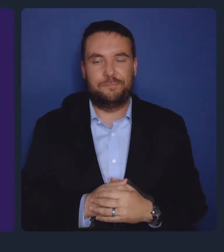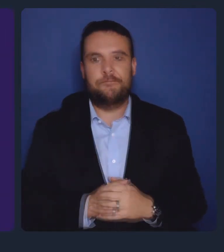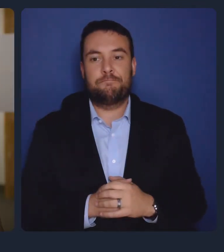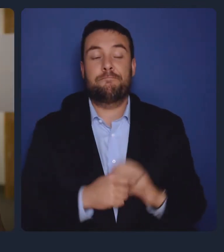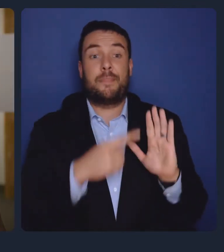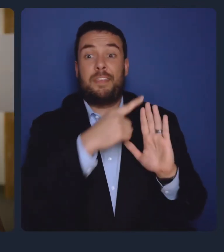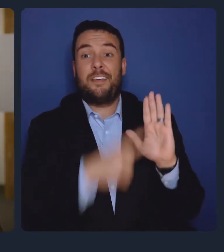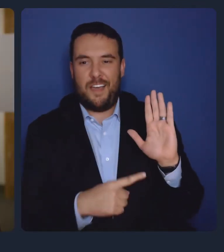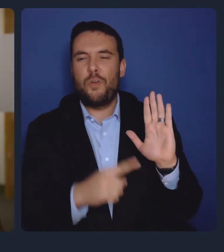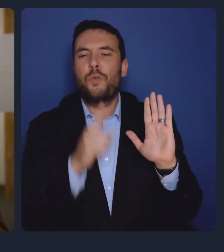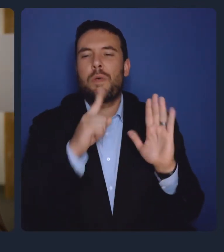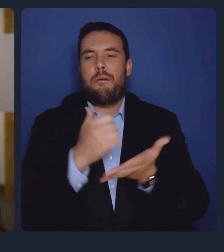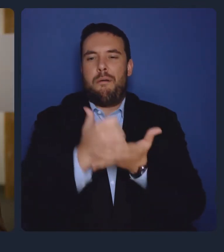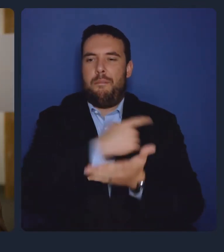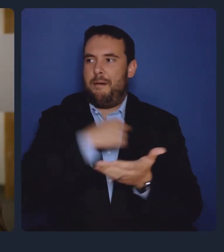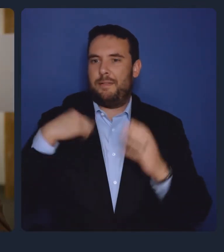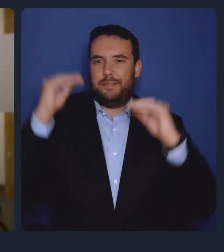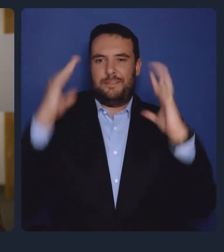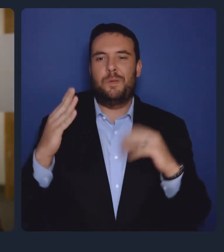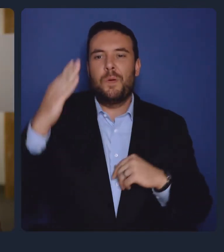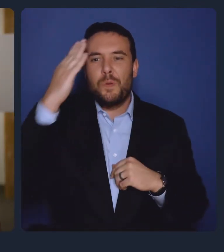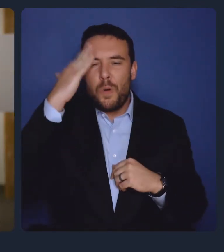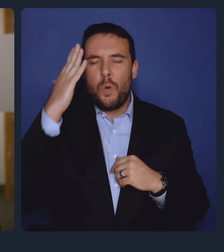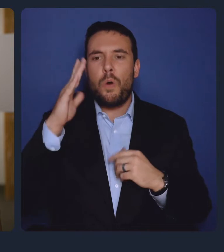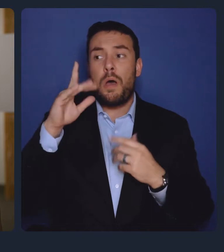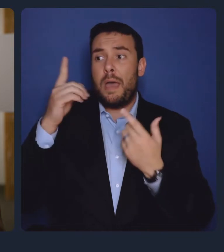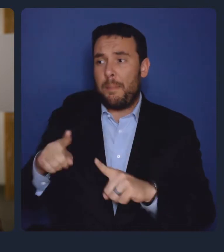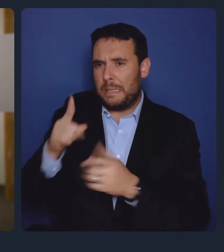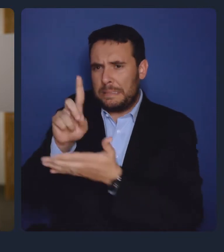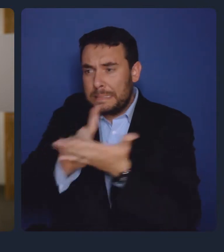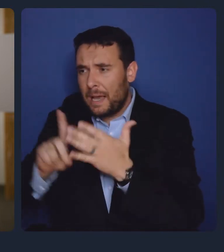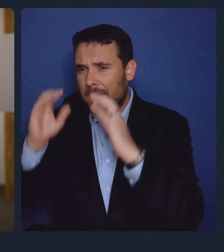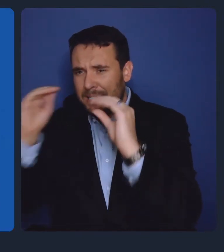The Guidelines are a tool for helping us know what to pay attention to when designing learning.